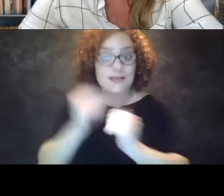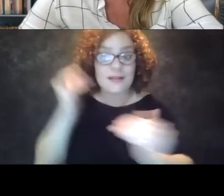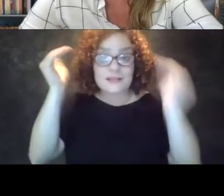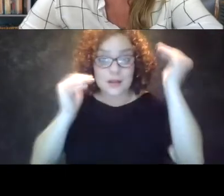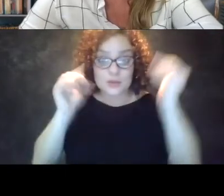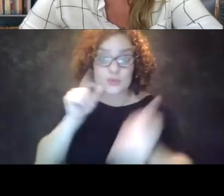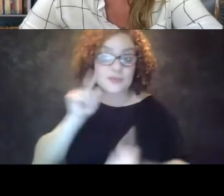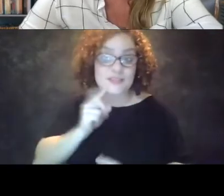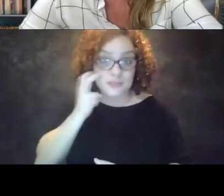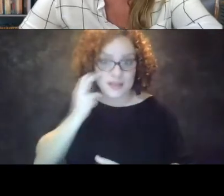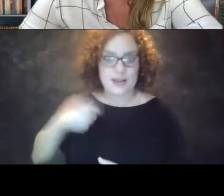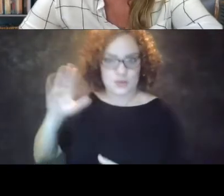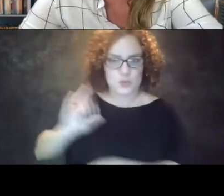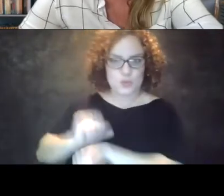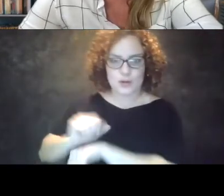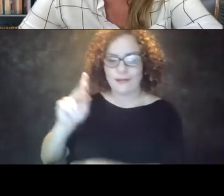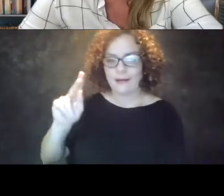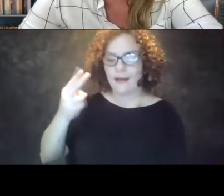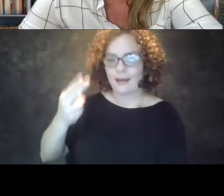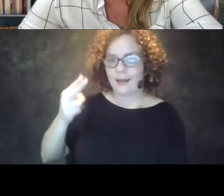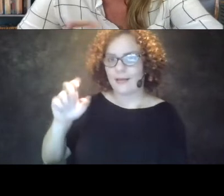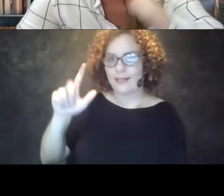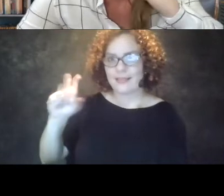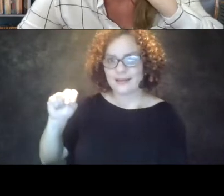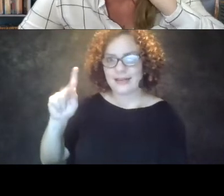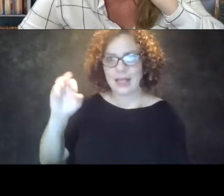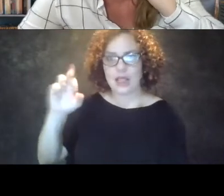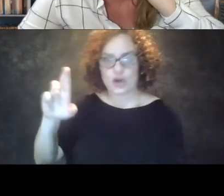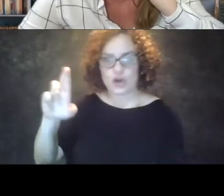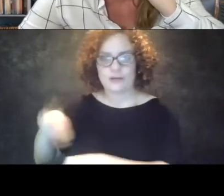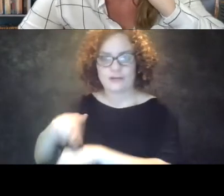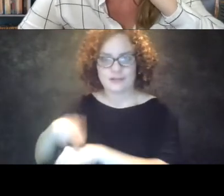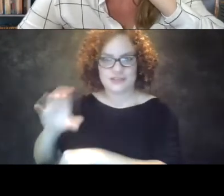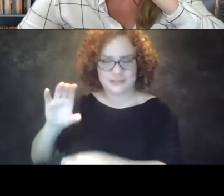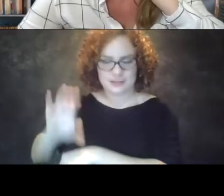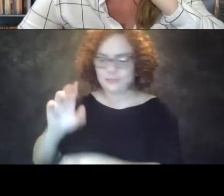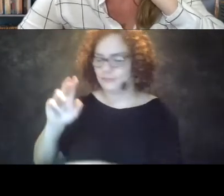Helen Keller National Center, and they were people in their 30s 40s 50s 60s that needed